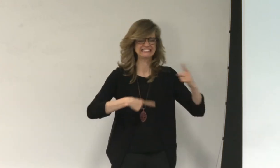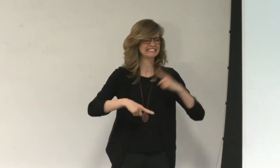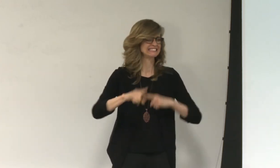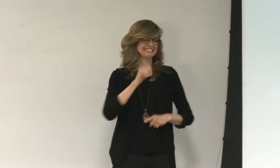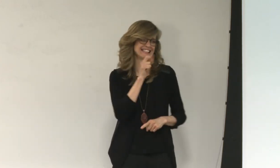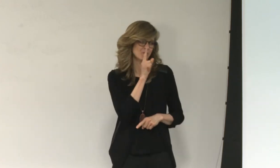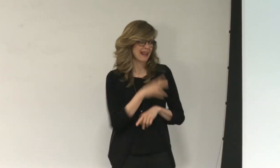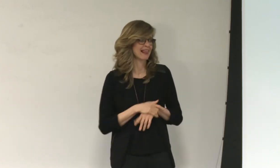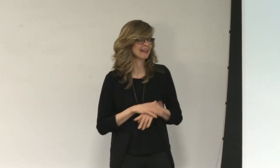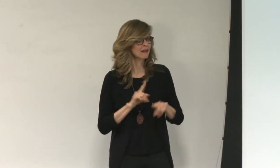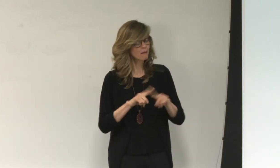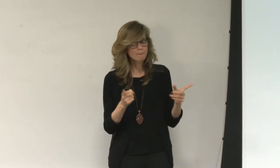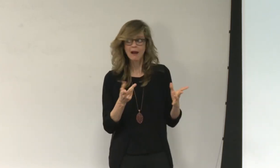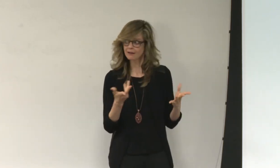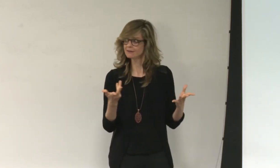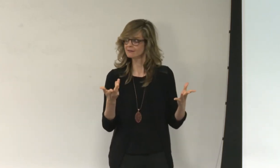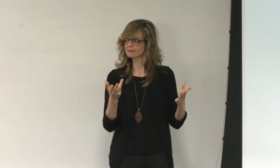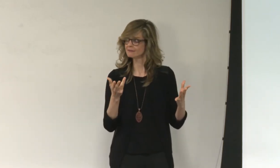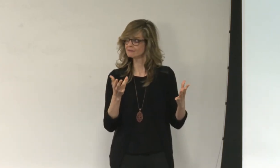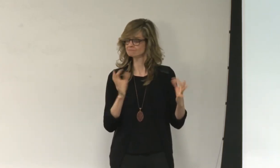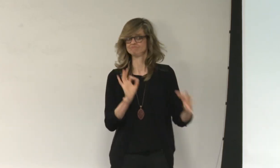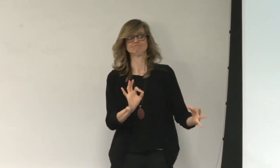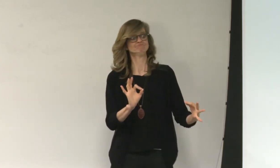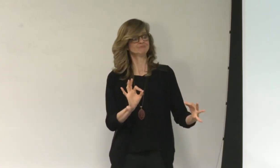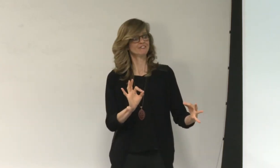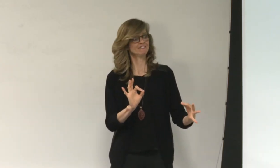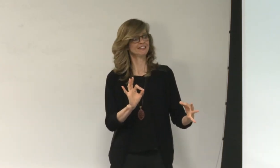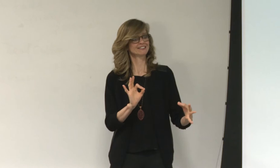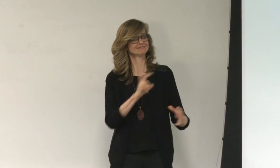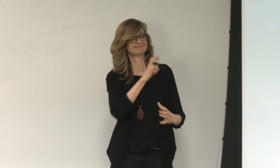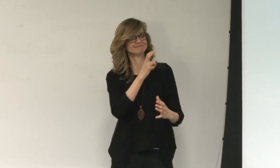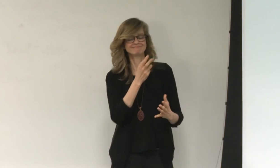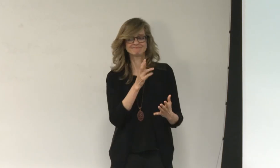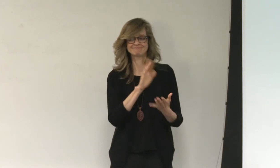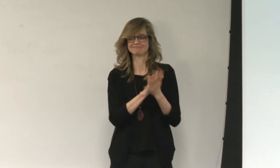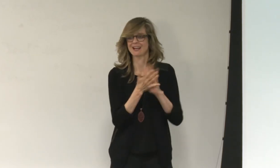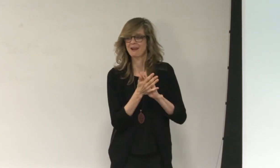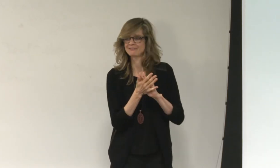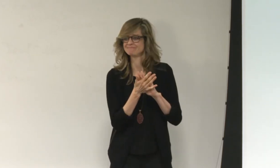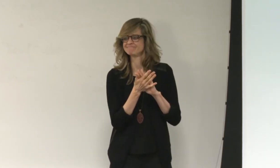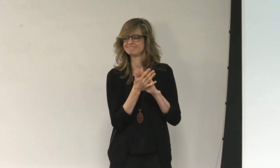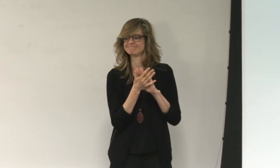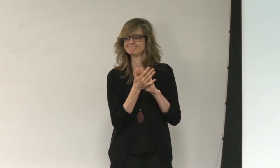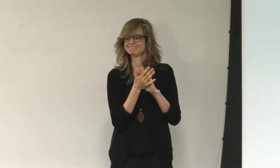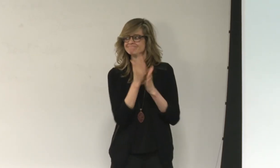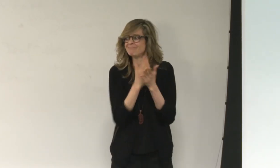WELL, I KNEW THAT I COULDN'T REALLY SIGN VERY WELL, BUT